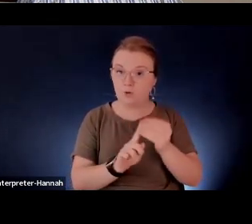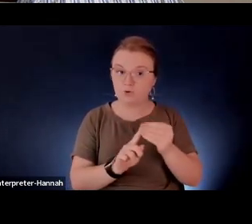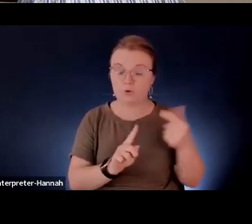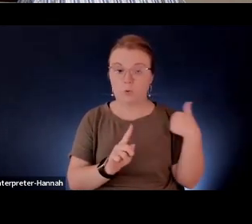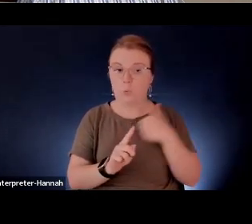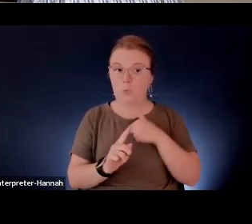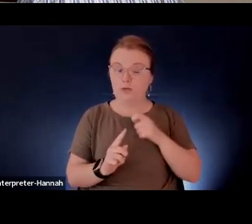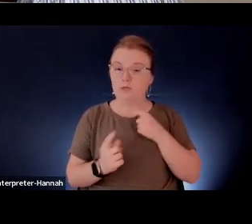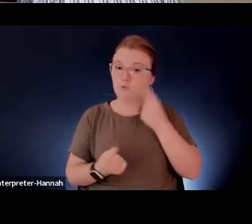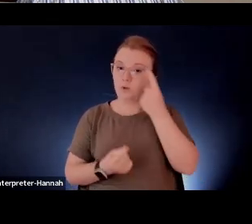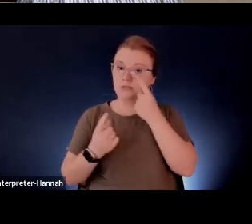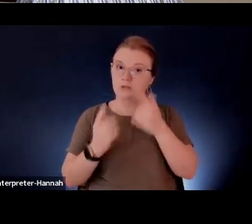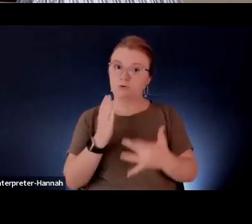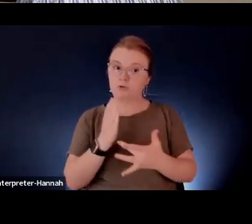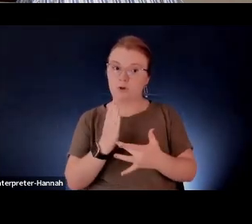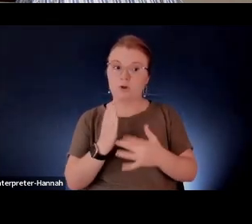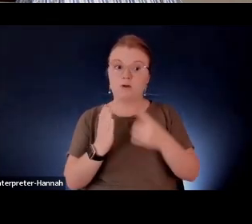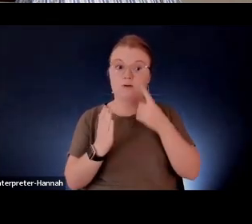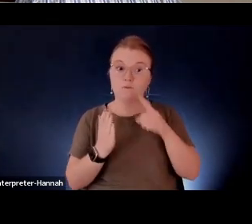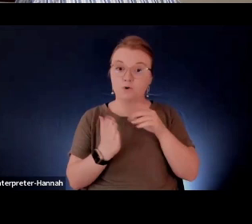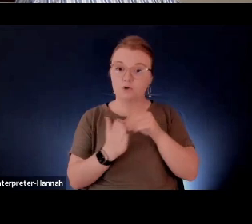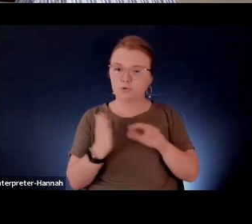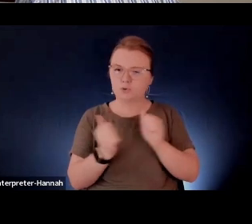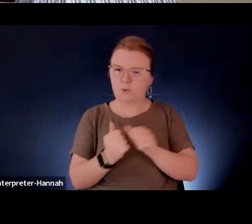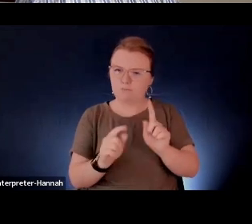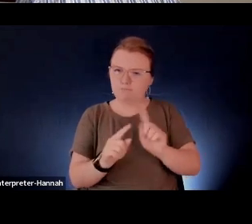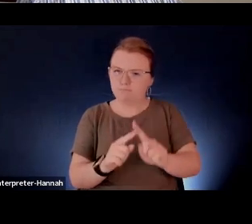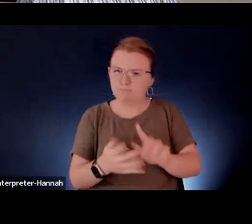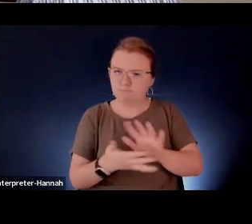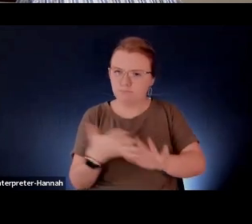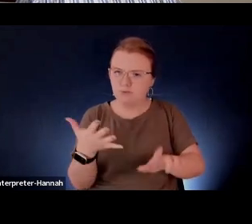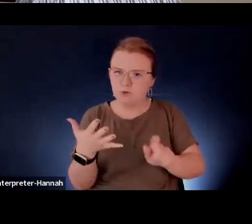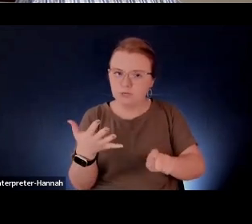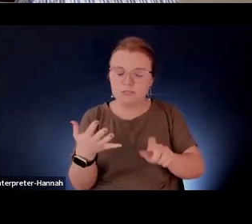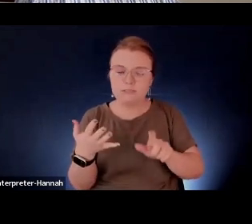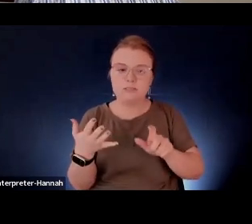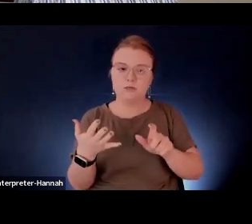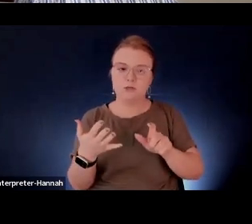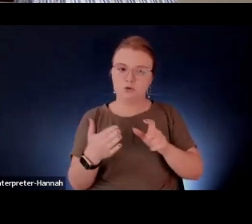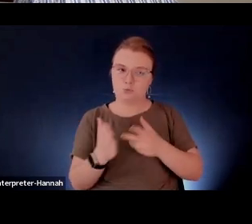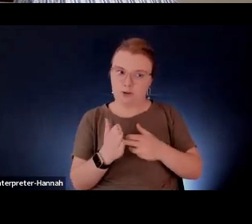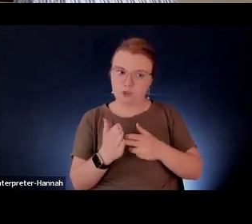of students with exceptionalities, all of those things and try to alleviate any barriers that we can.